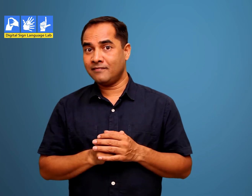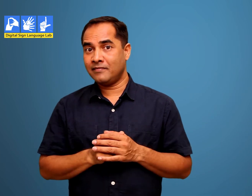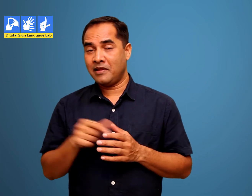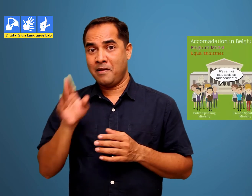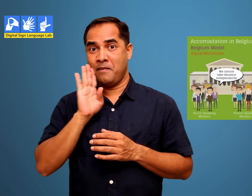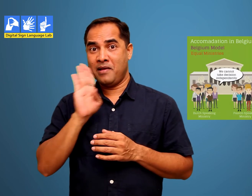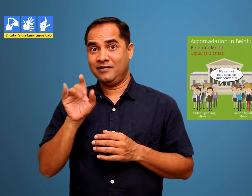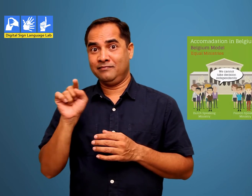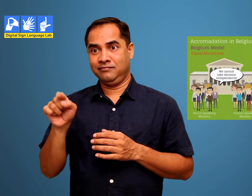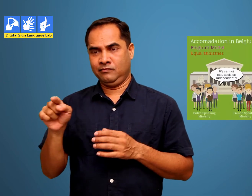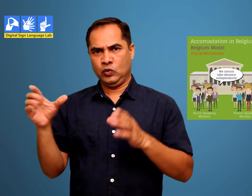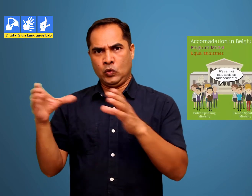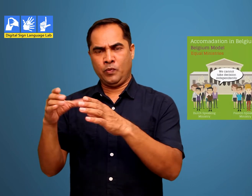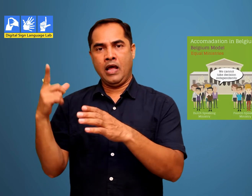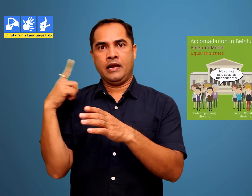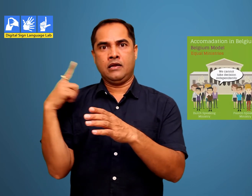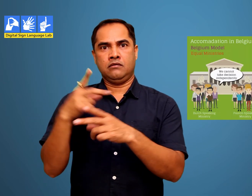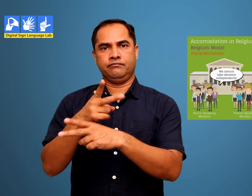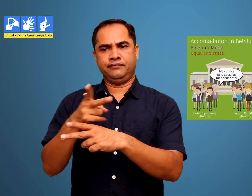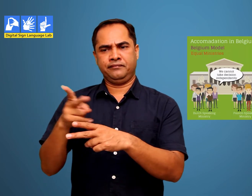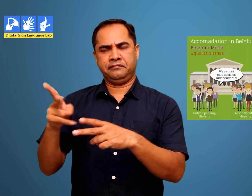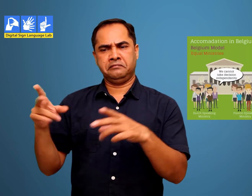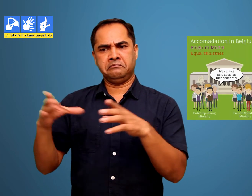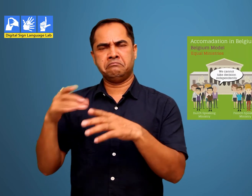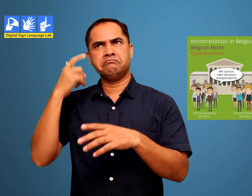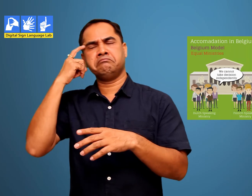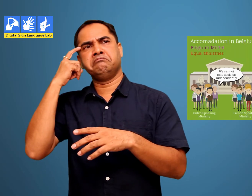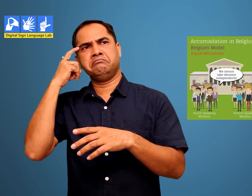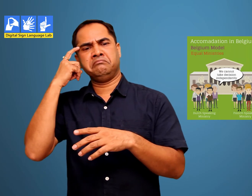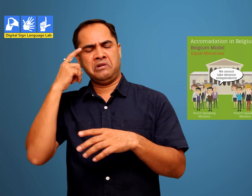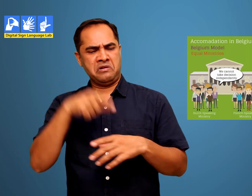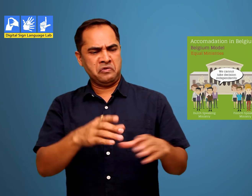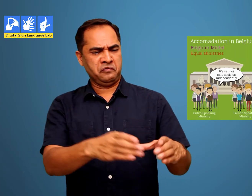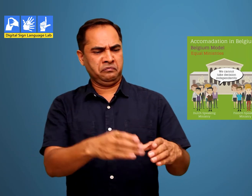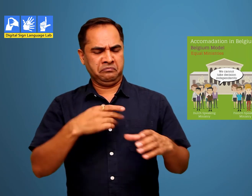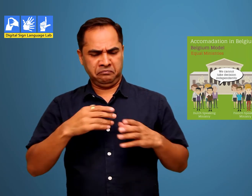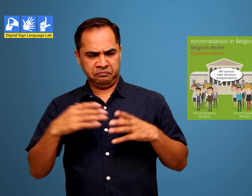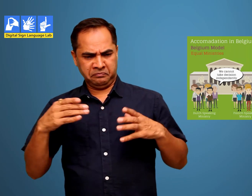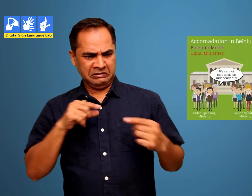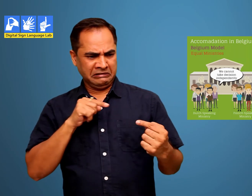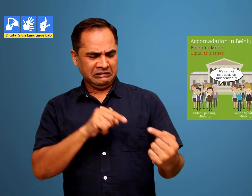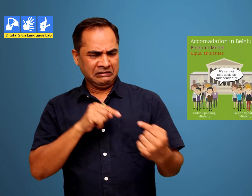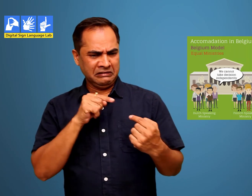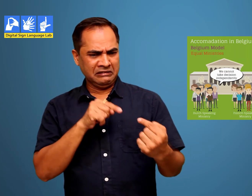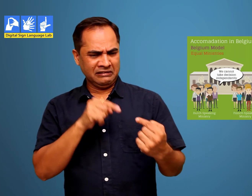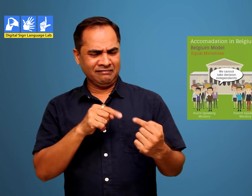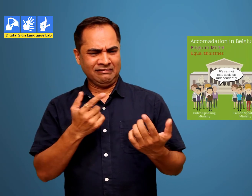leaders have realized that in order to avoid conflicts, there has to be open